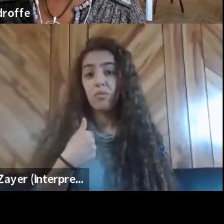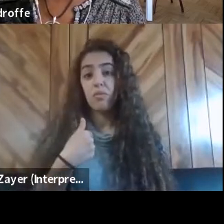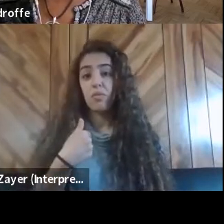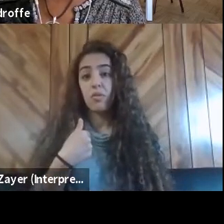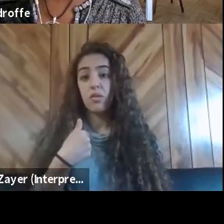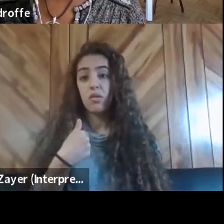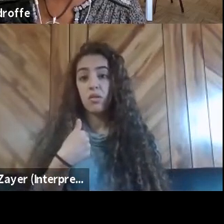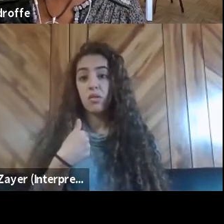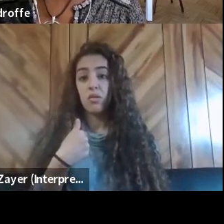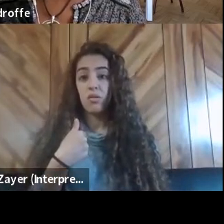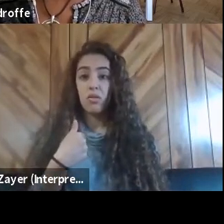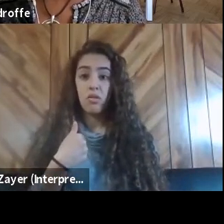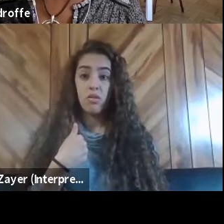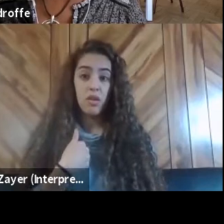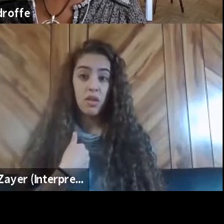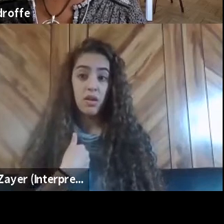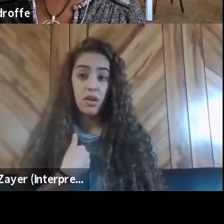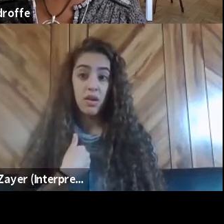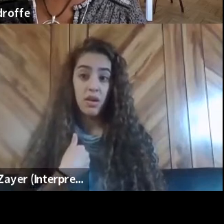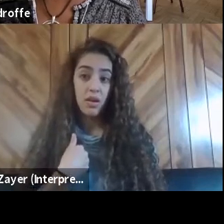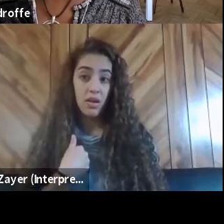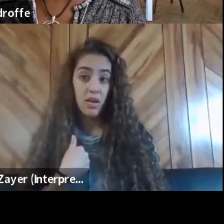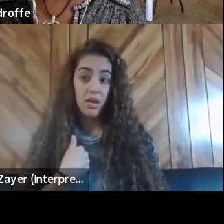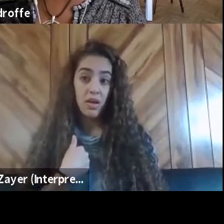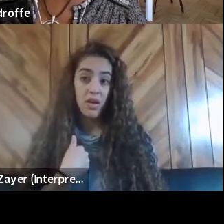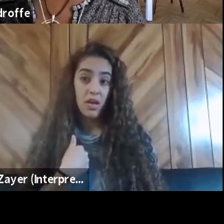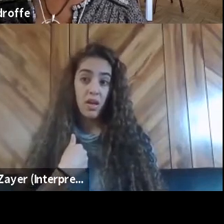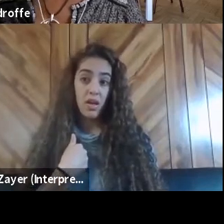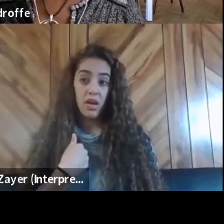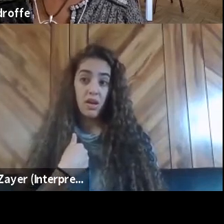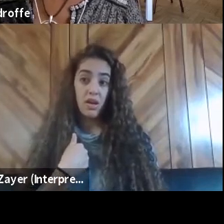counselor. So, you know, I was the one doing the psychology